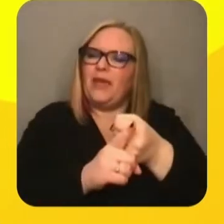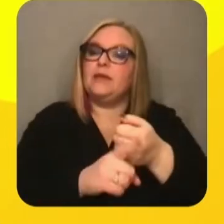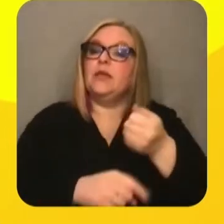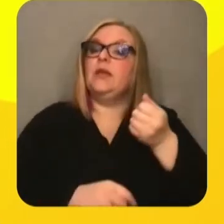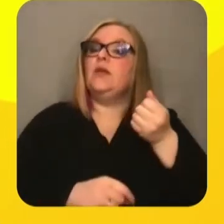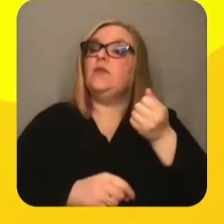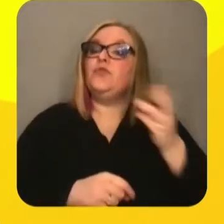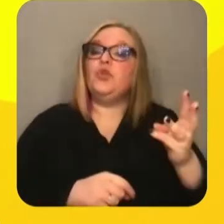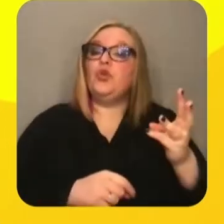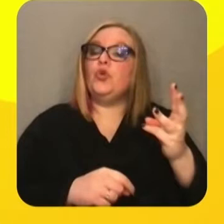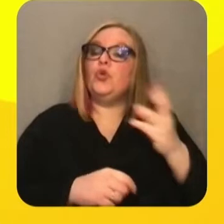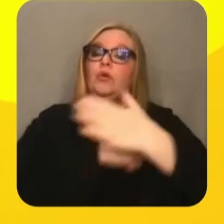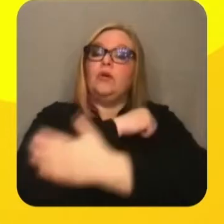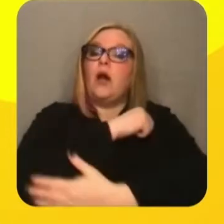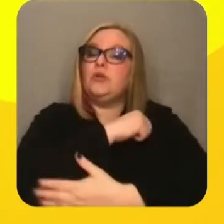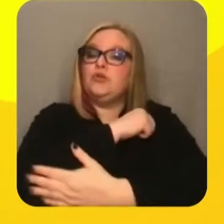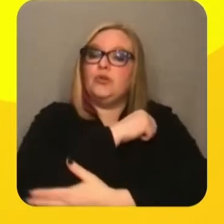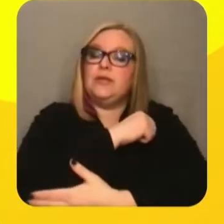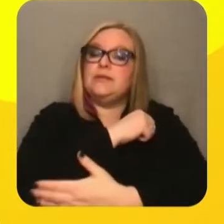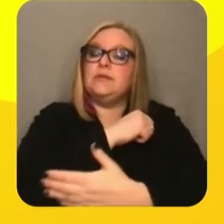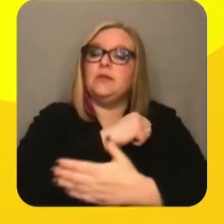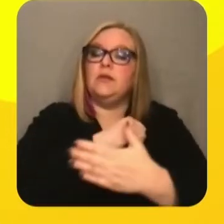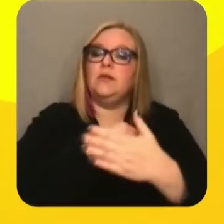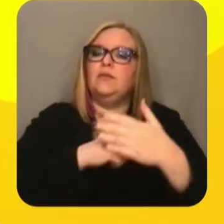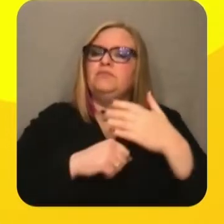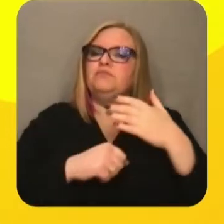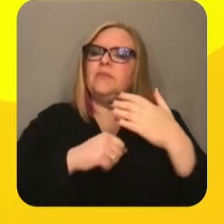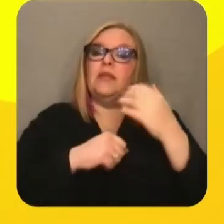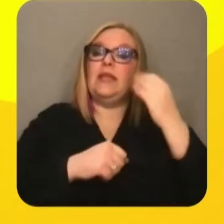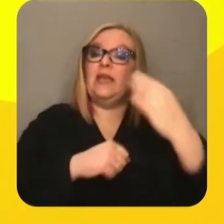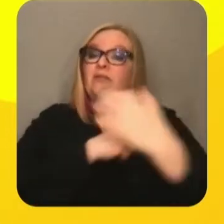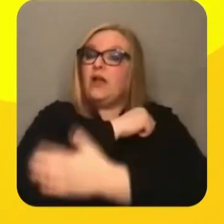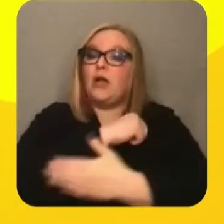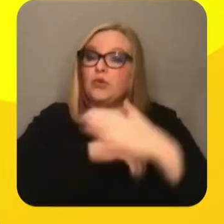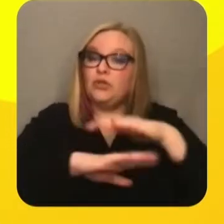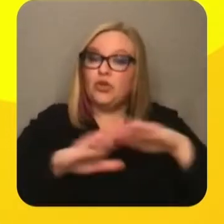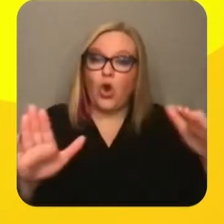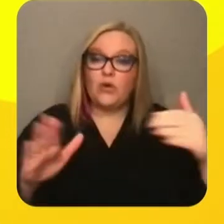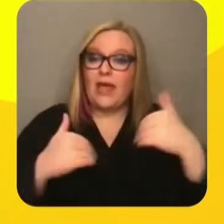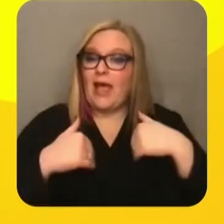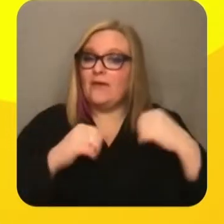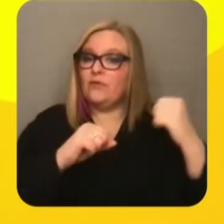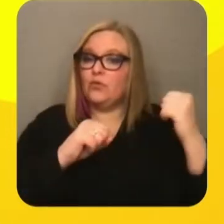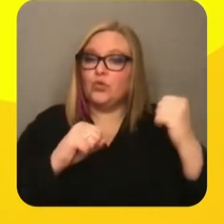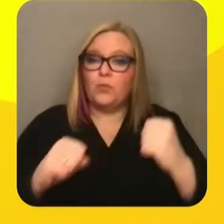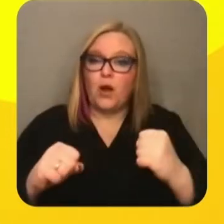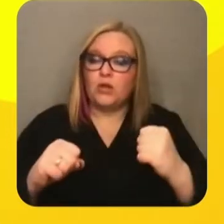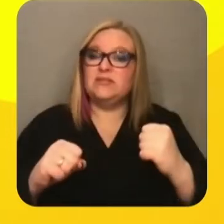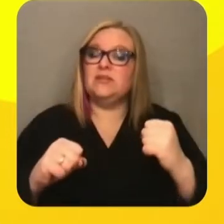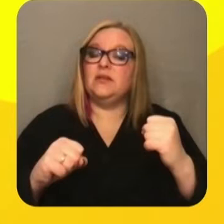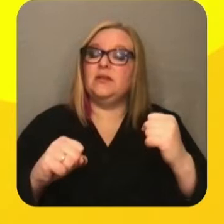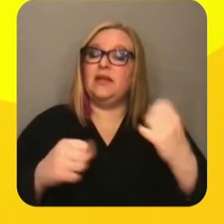Actually, if countries don't have a robust diversity and inclusion conversation and most countries around the world don't,